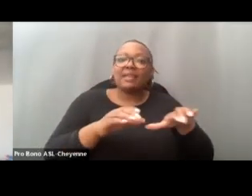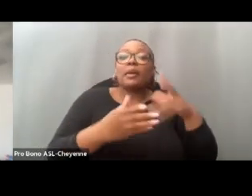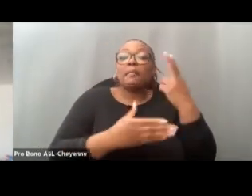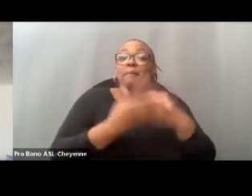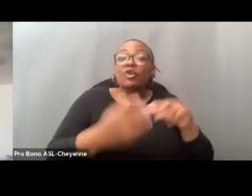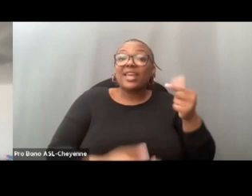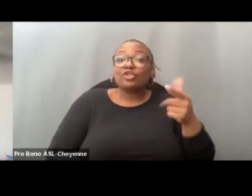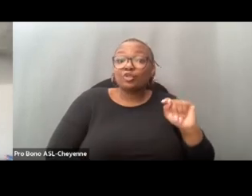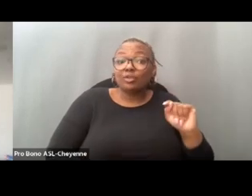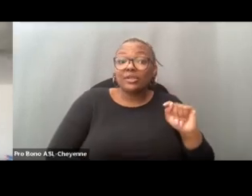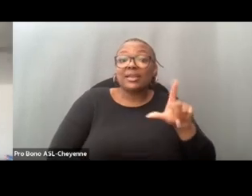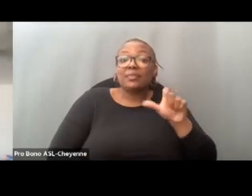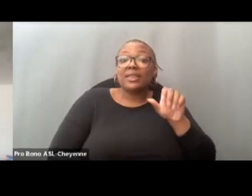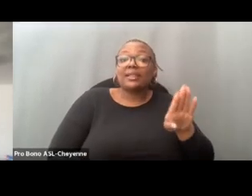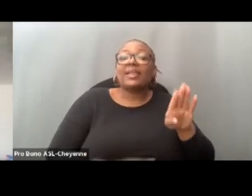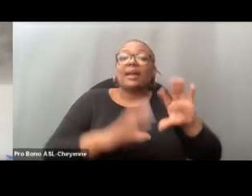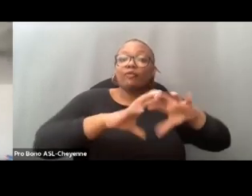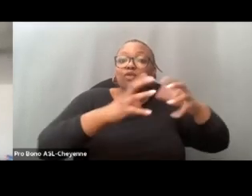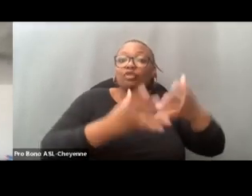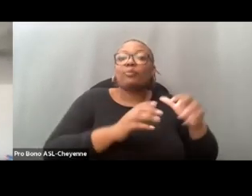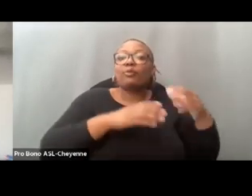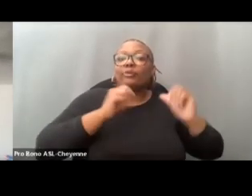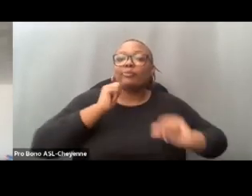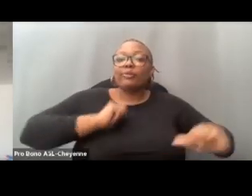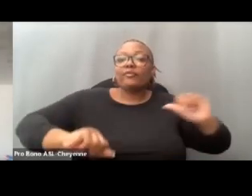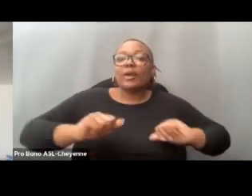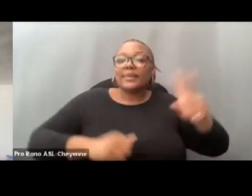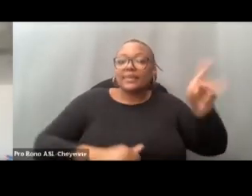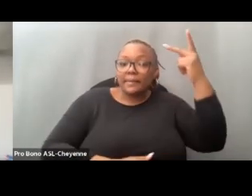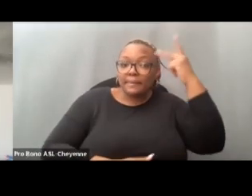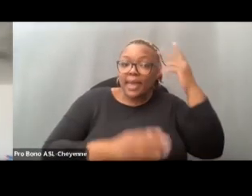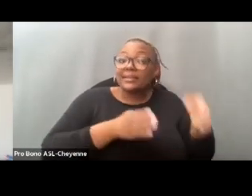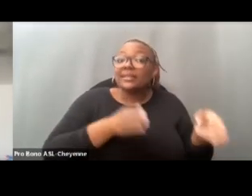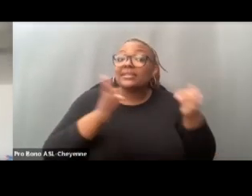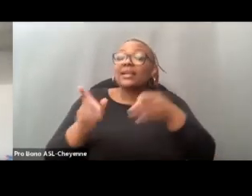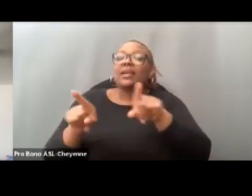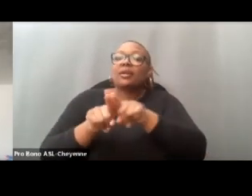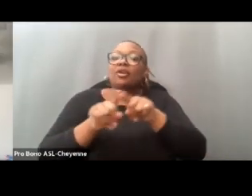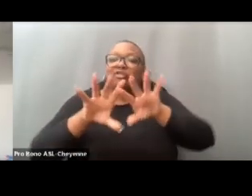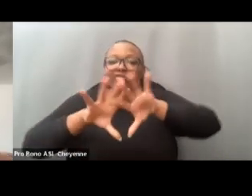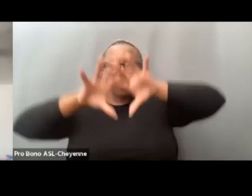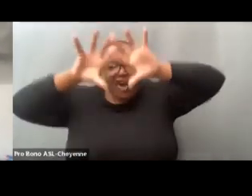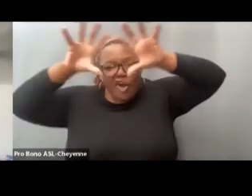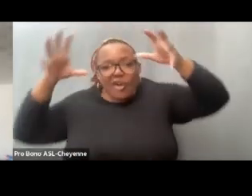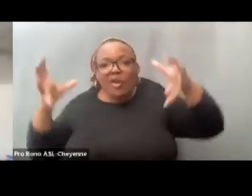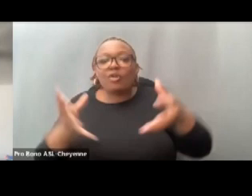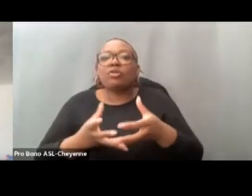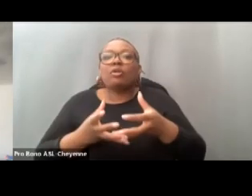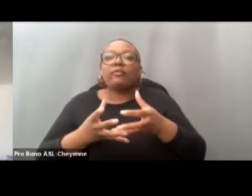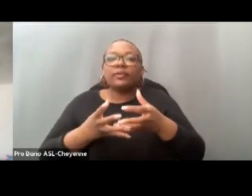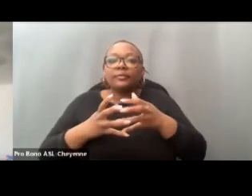with the Laboratory for Global Performance and Politics, and around the world with a particular focus